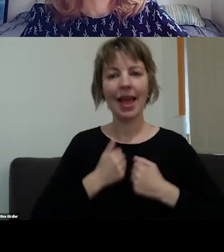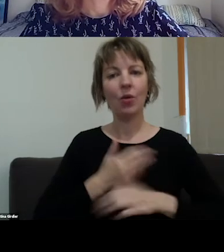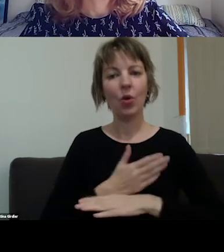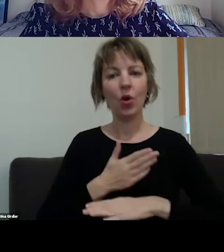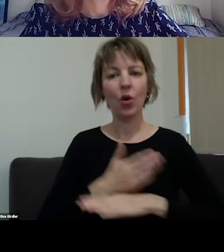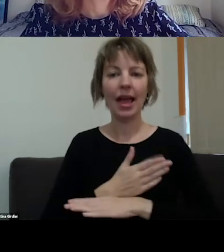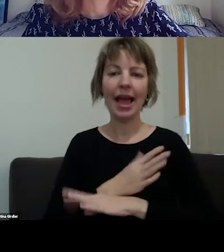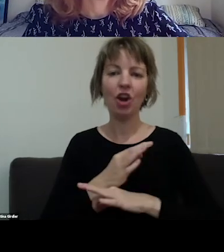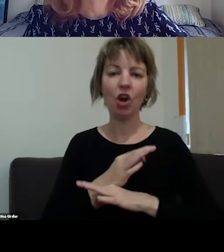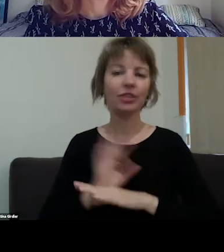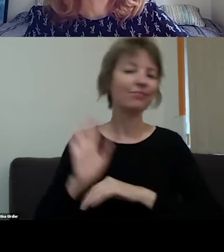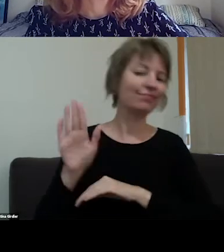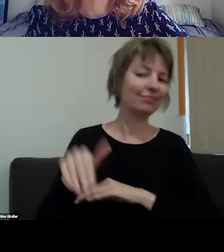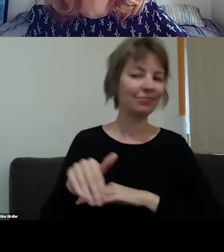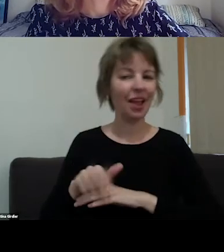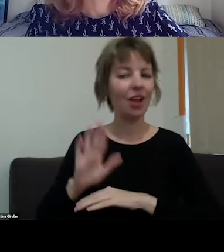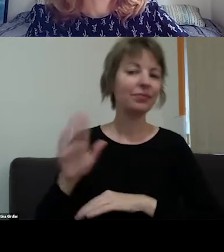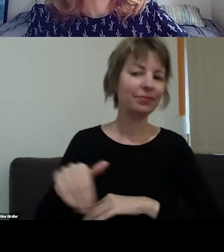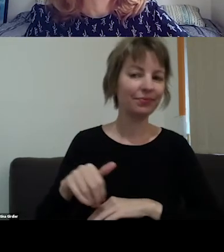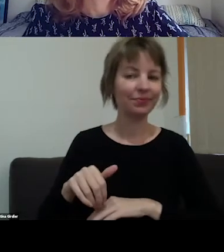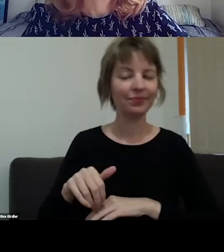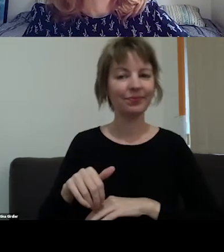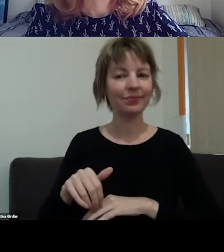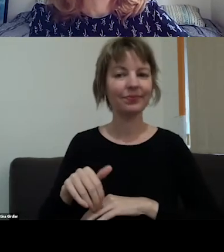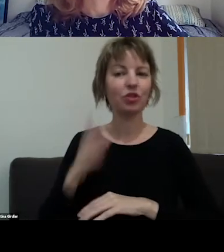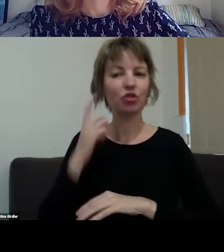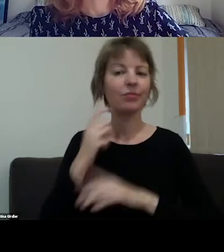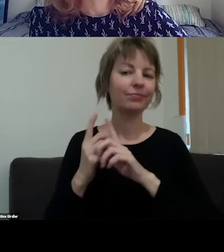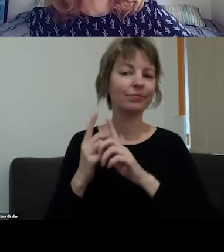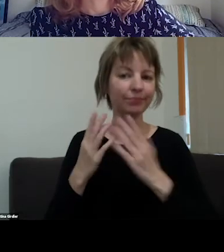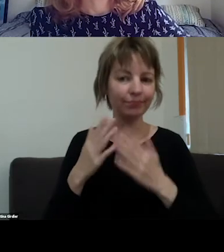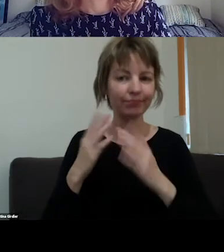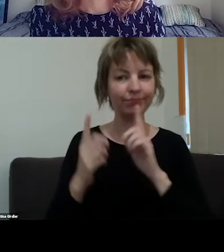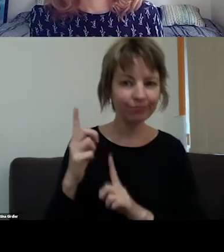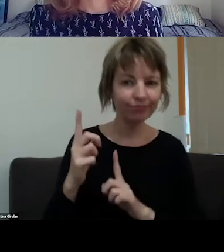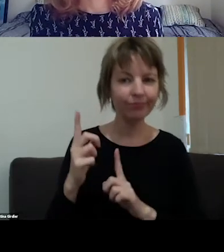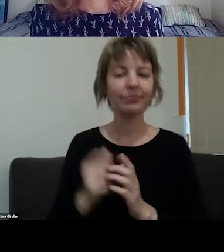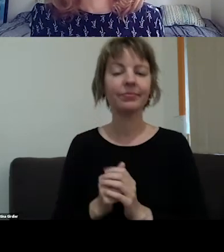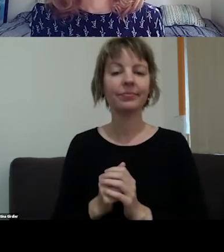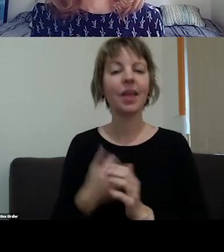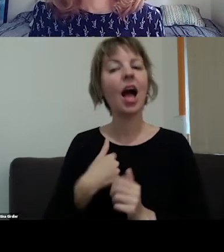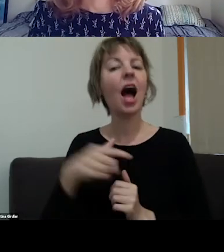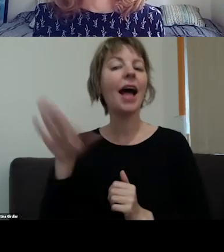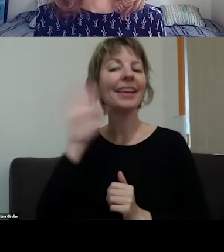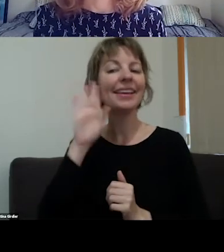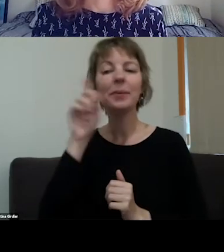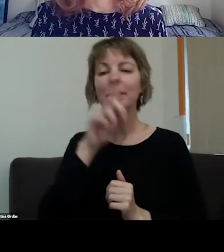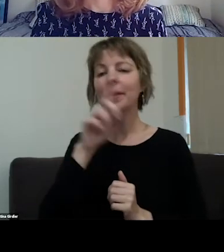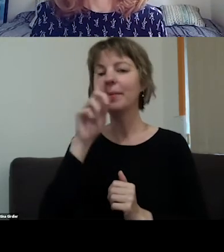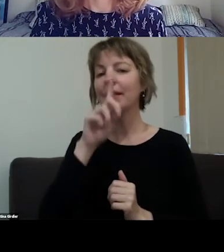Something that I was reflecting on last night, and I hear people say in the arts and I've been also known to say myself